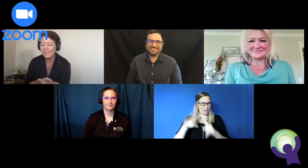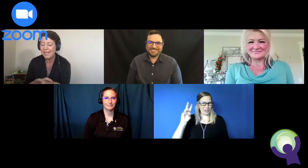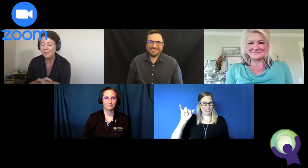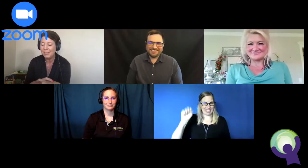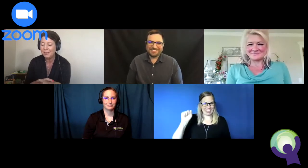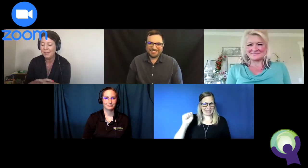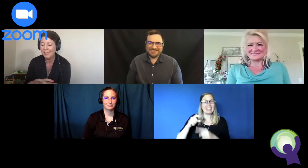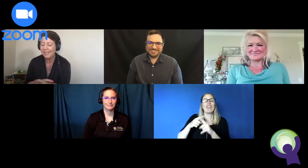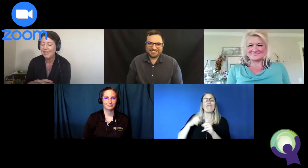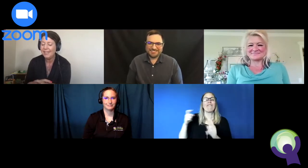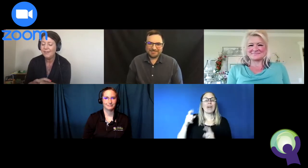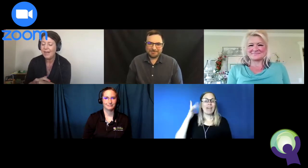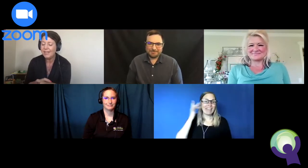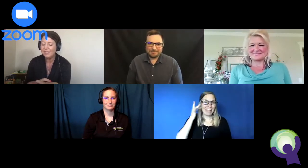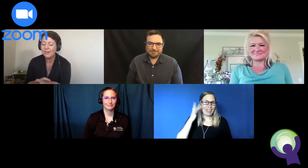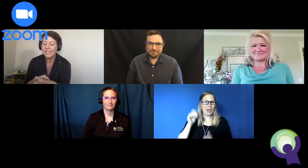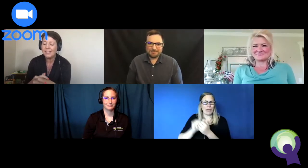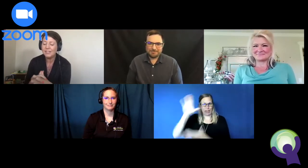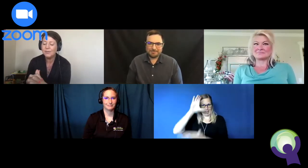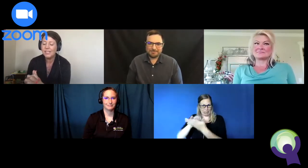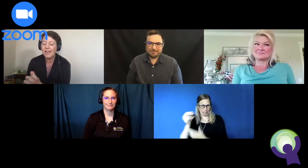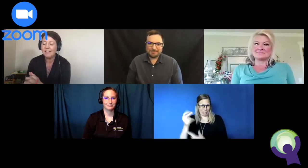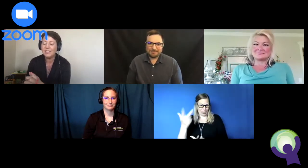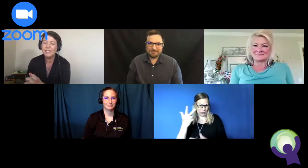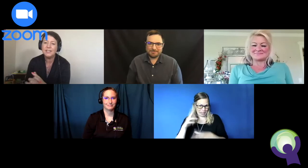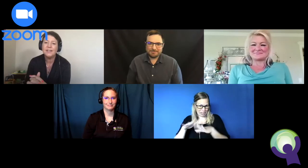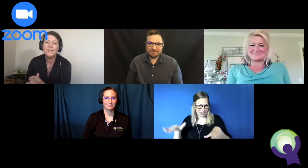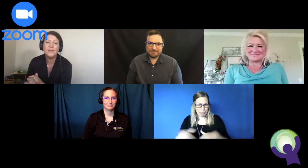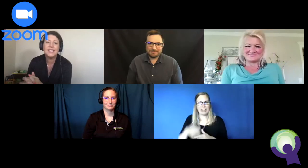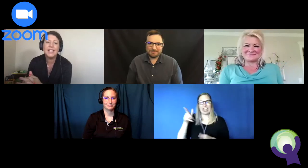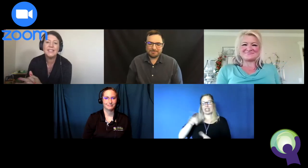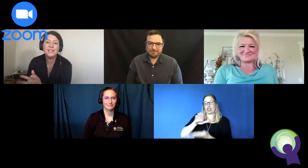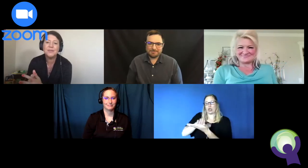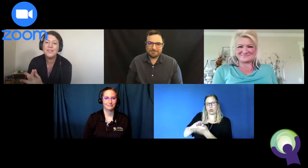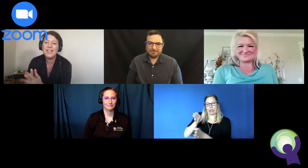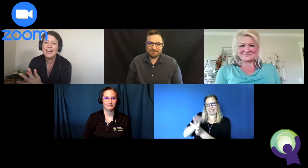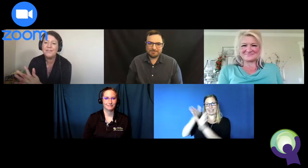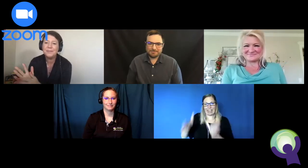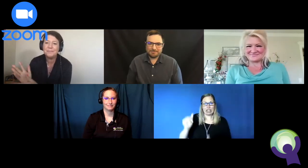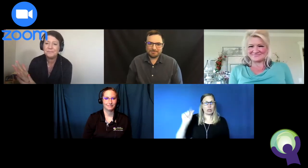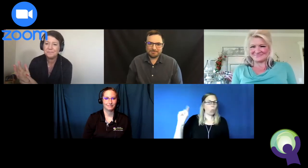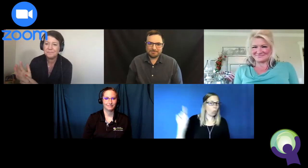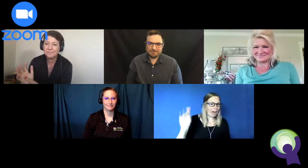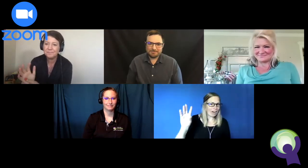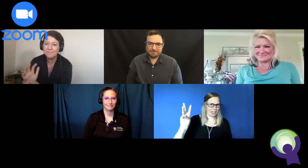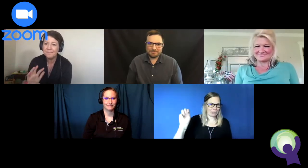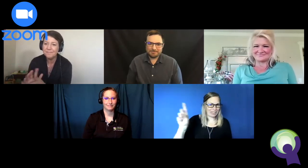and three children. Ronda is currently the school psychologist for the Wisconsin School for the Deaf.